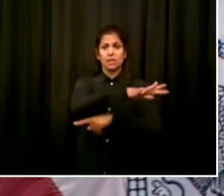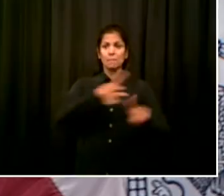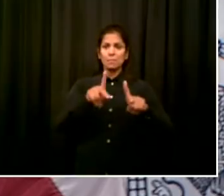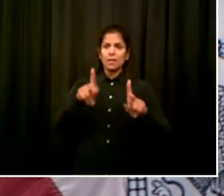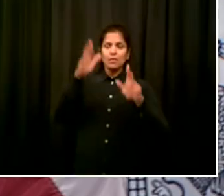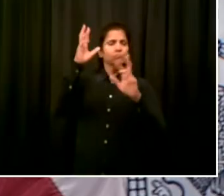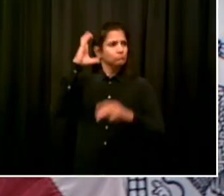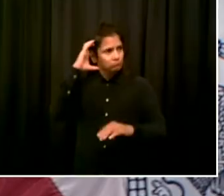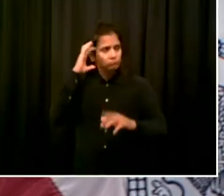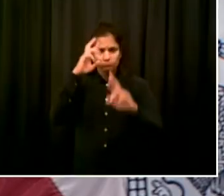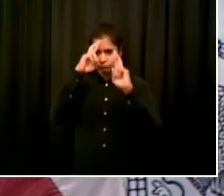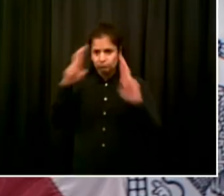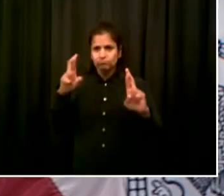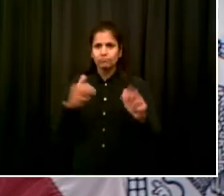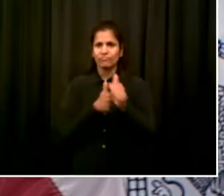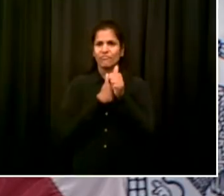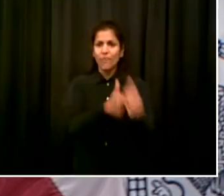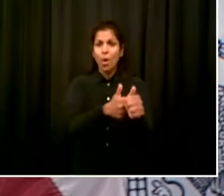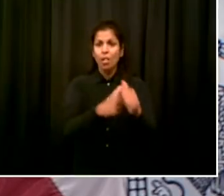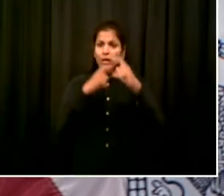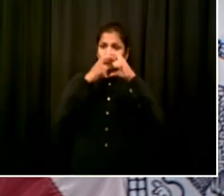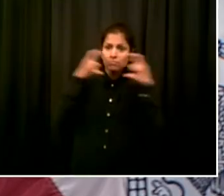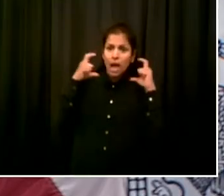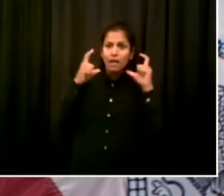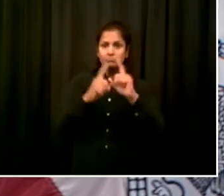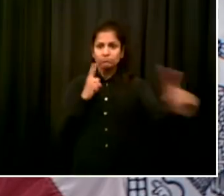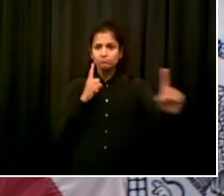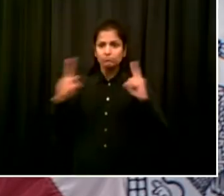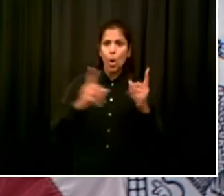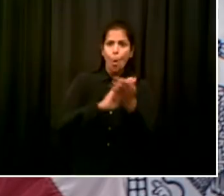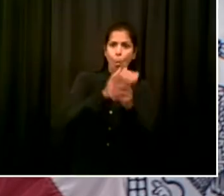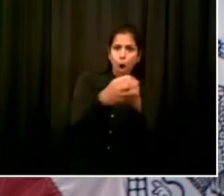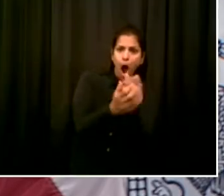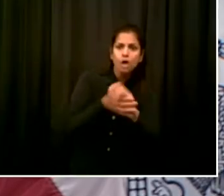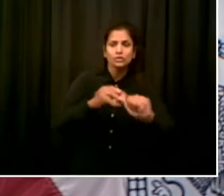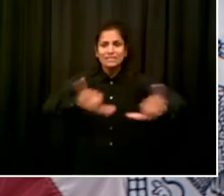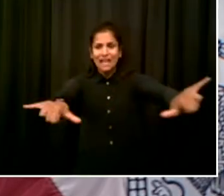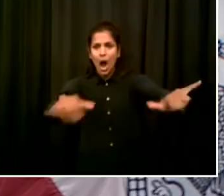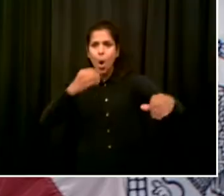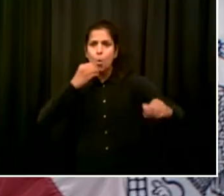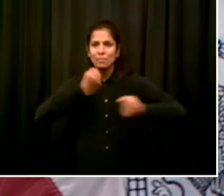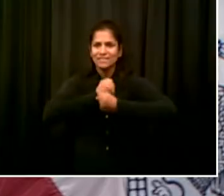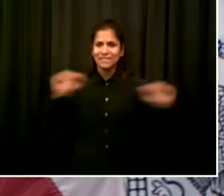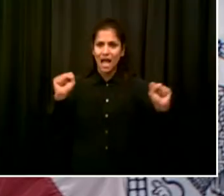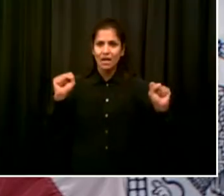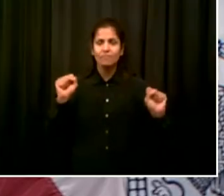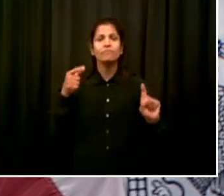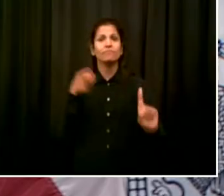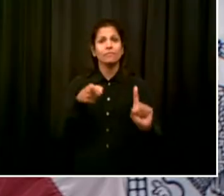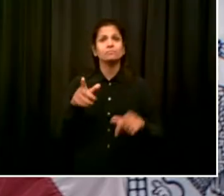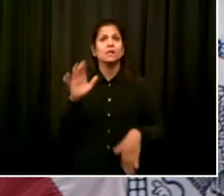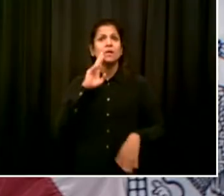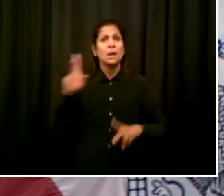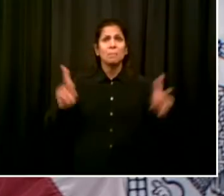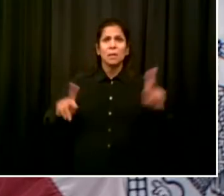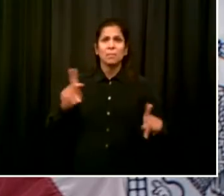PEOPLE THOUGHT HOW COULD THIS CROWDED,